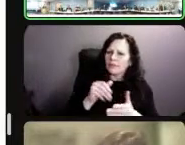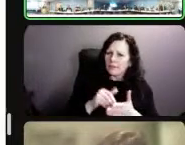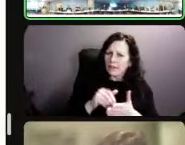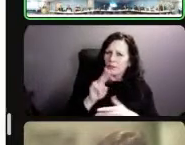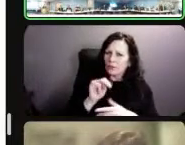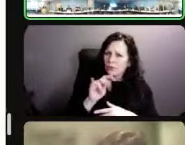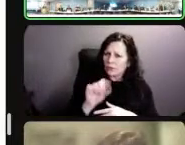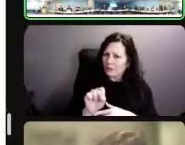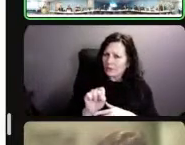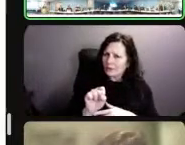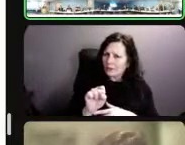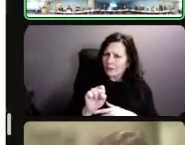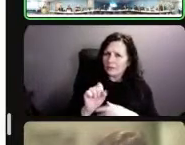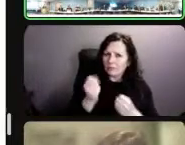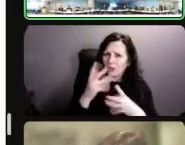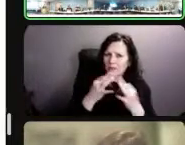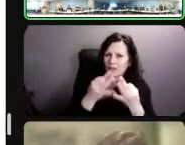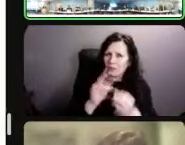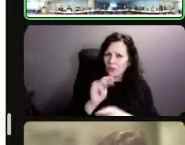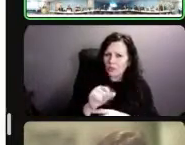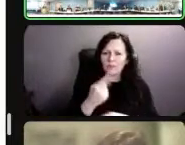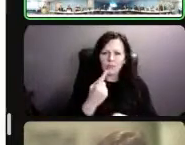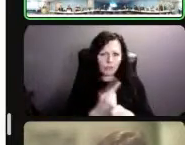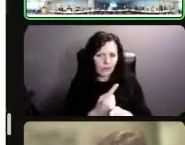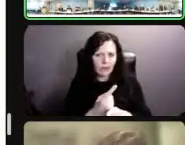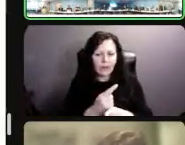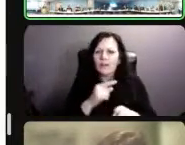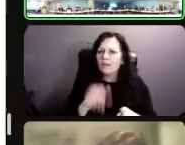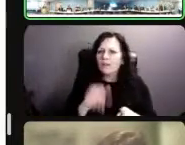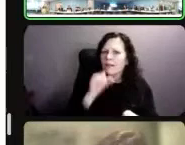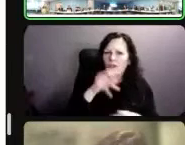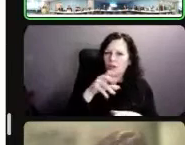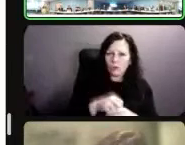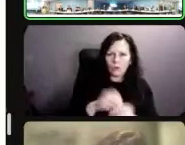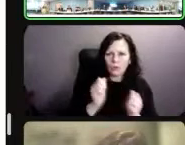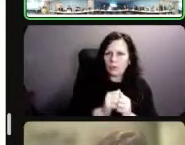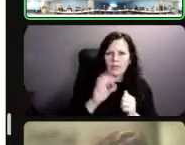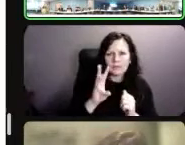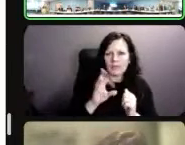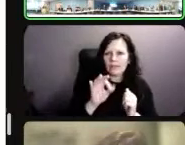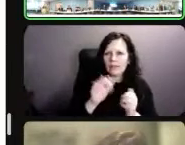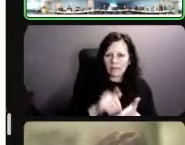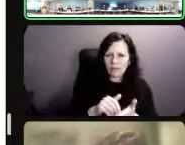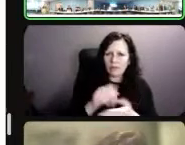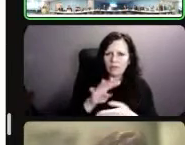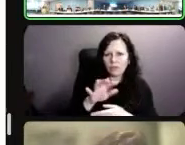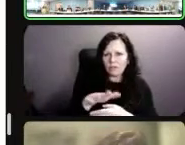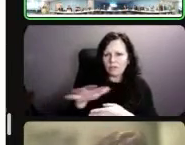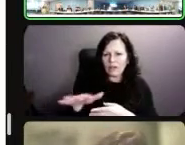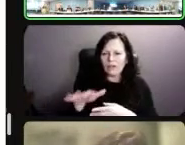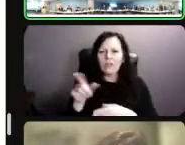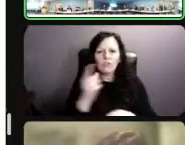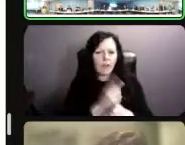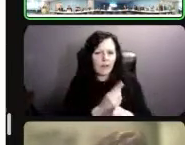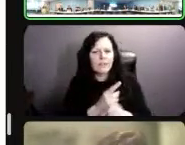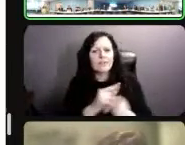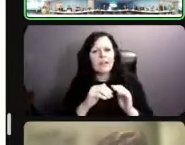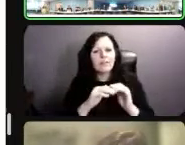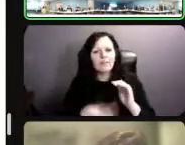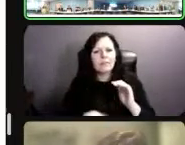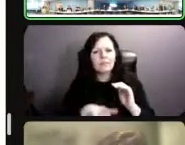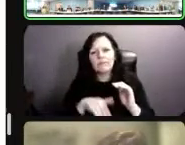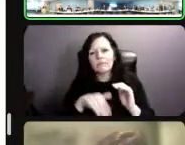AND THEN WE HAVE TWENTY SIX